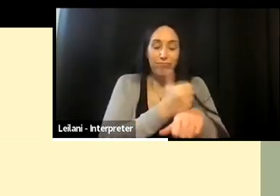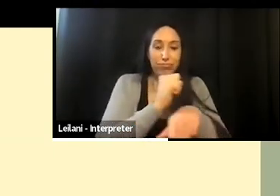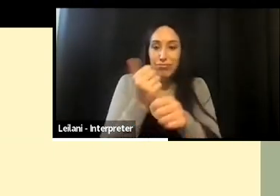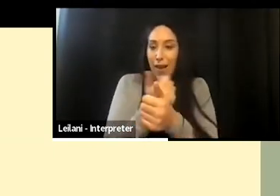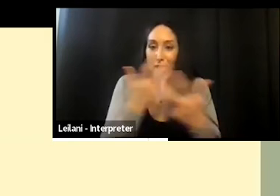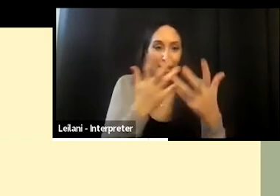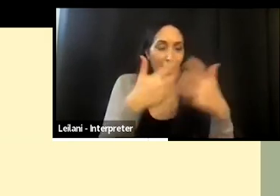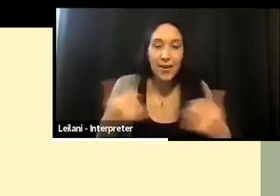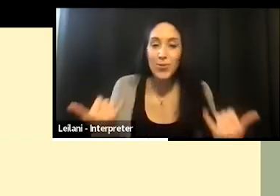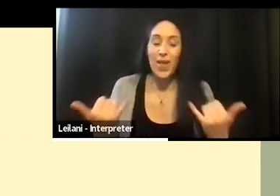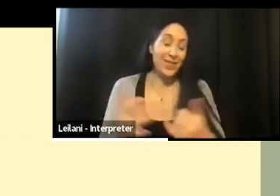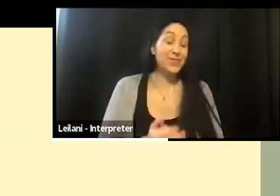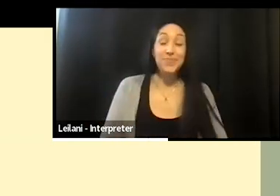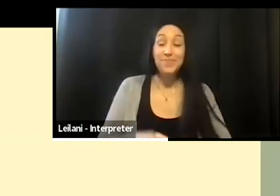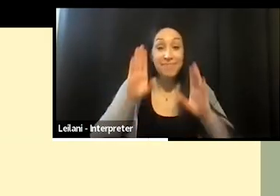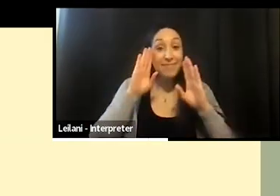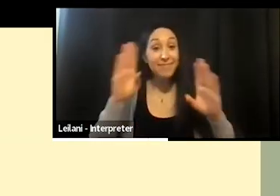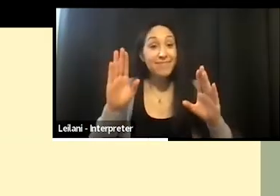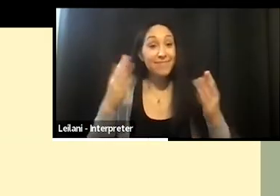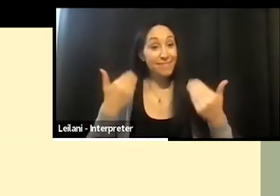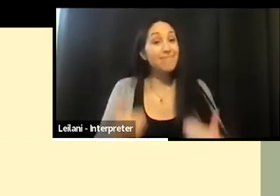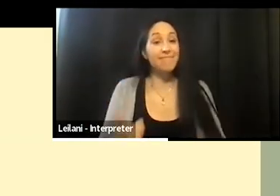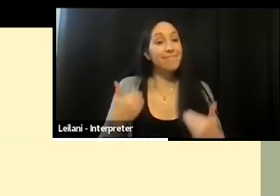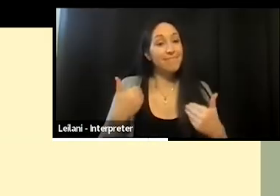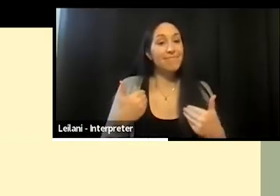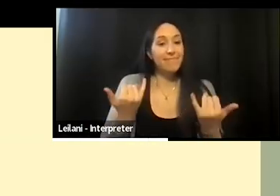So hello everyone. I'm your embodiment facilitator today.